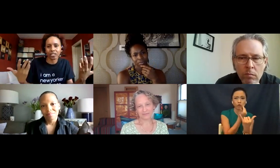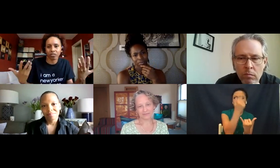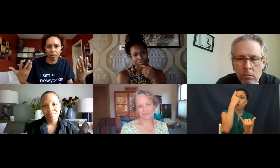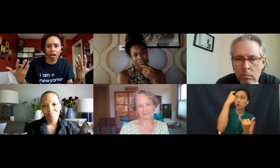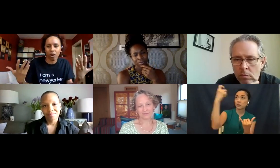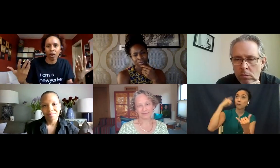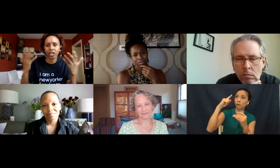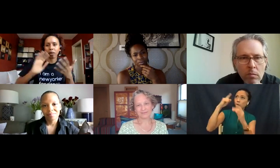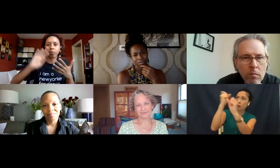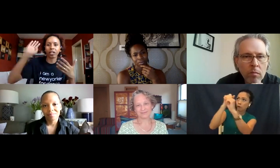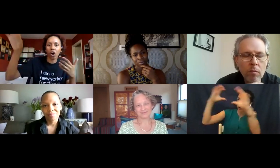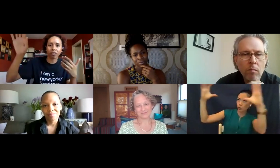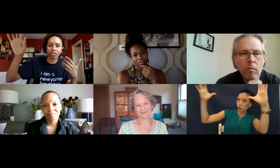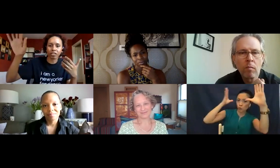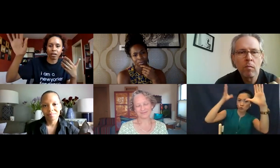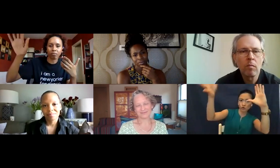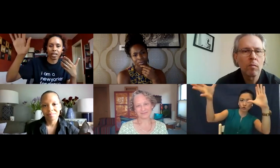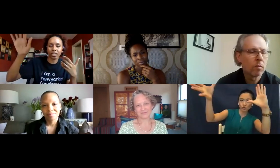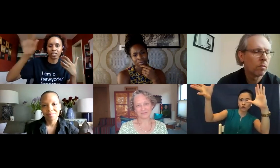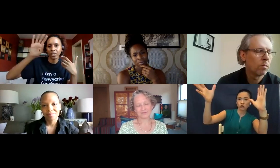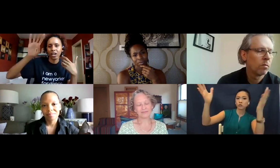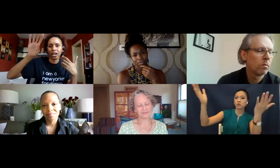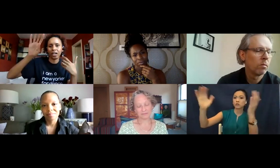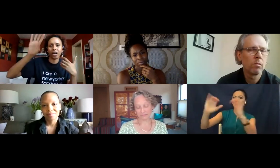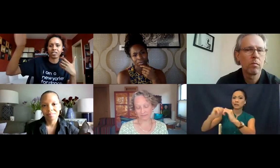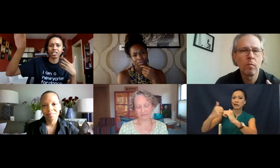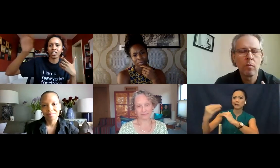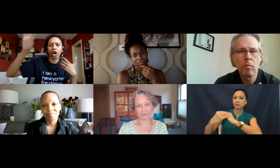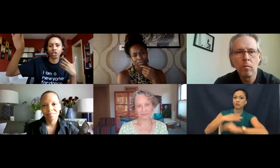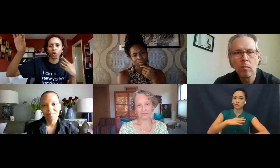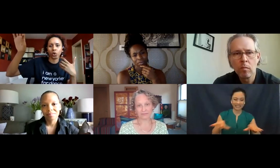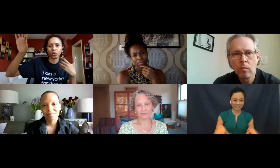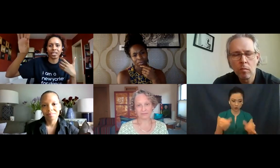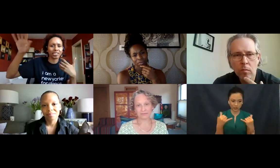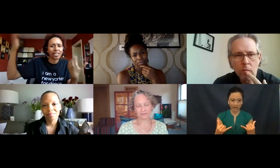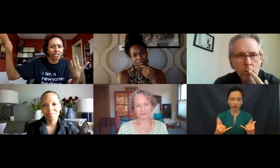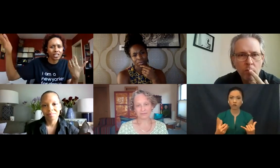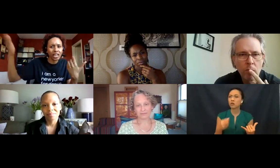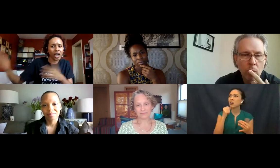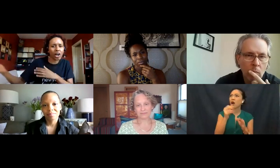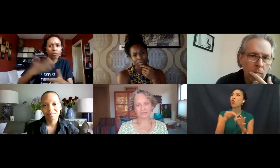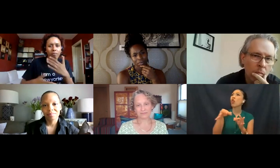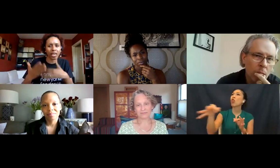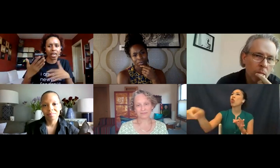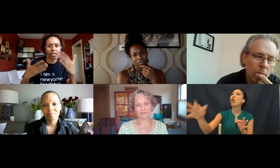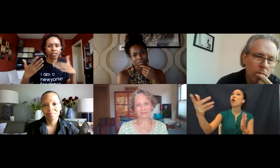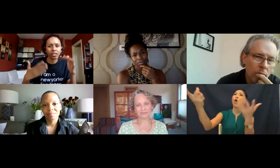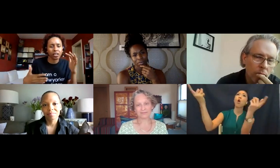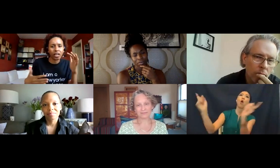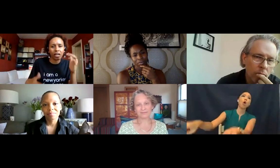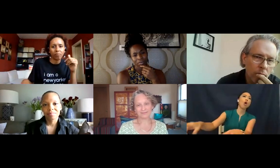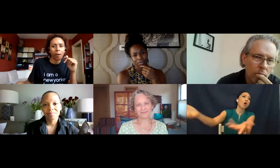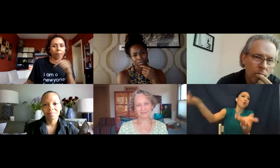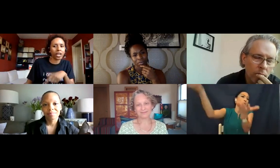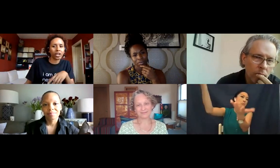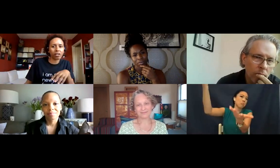more active and not put it off for unseen, unknown destination? How do we make it appear